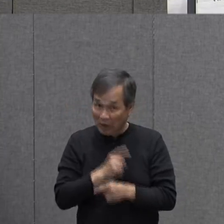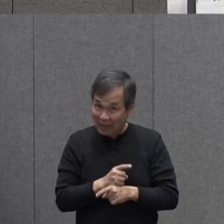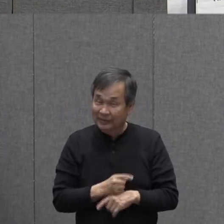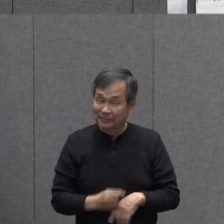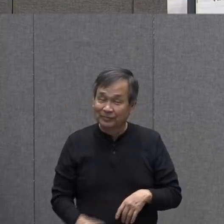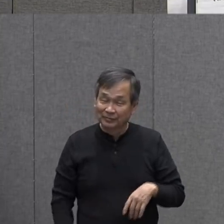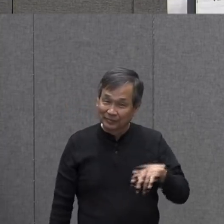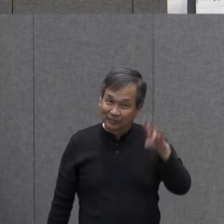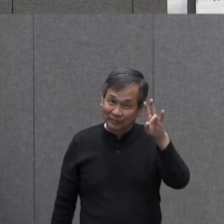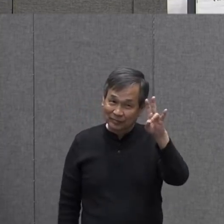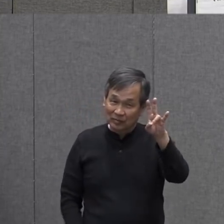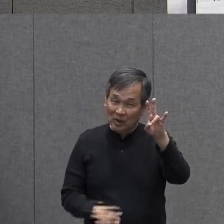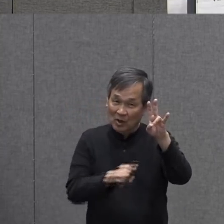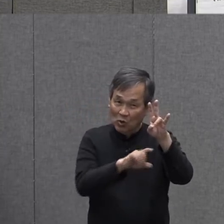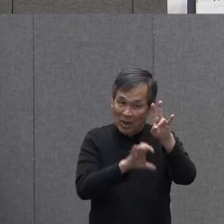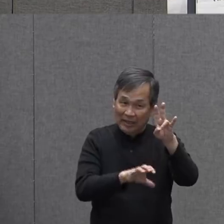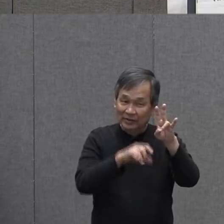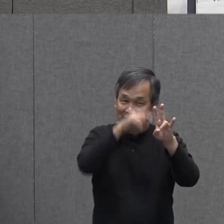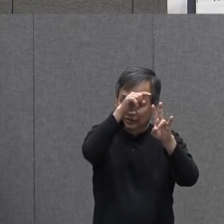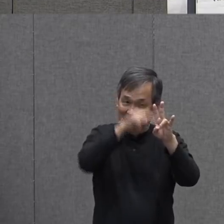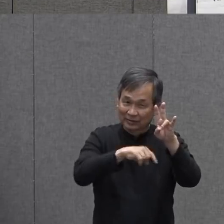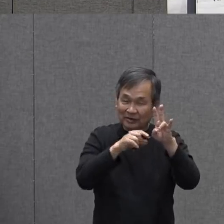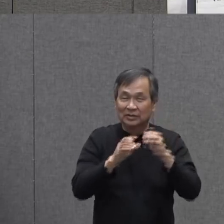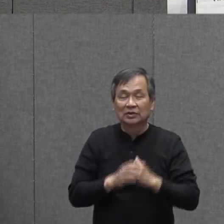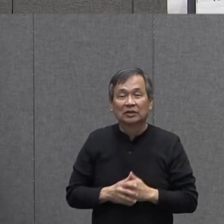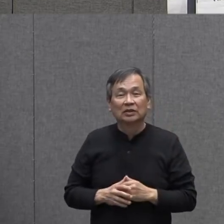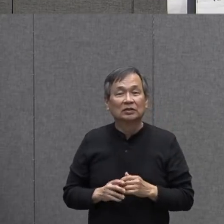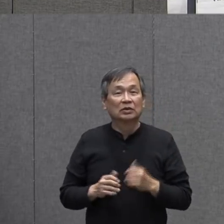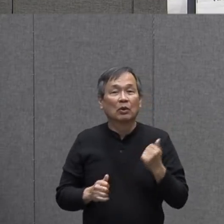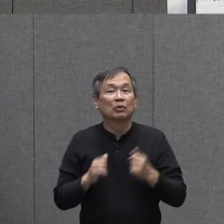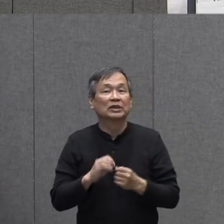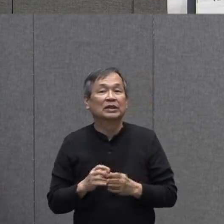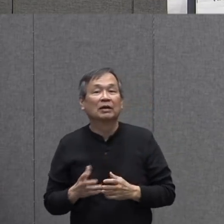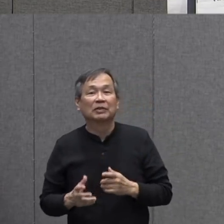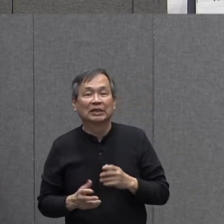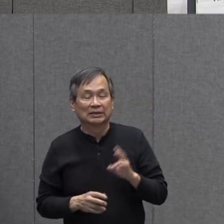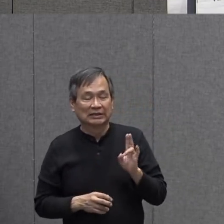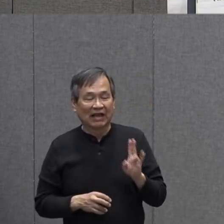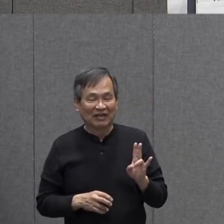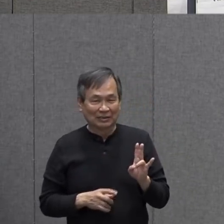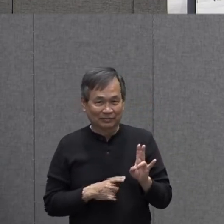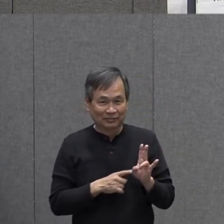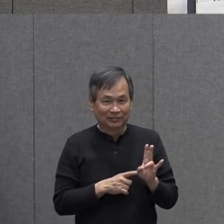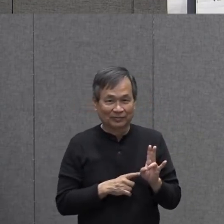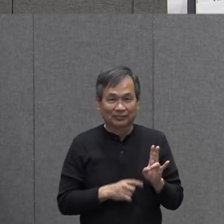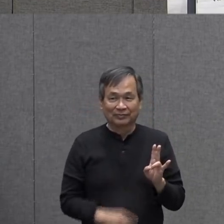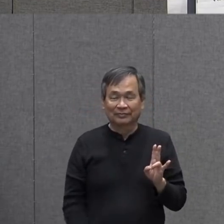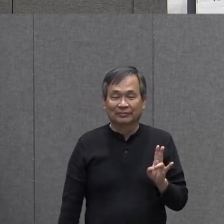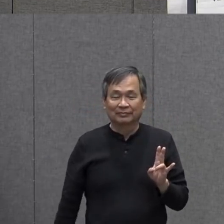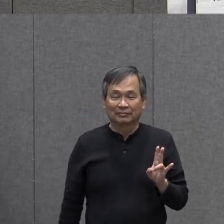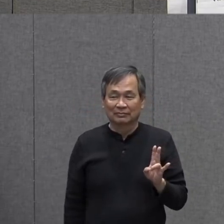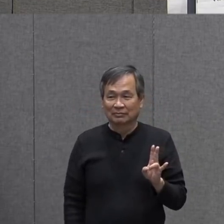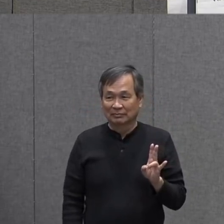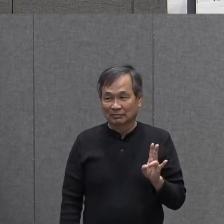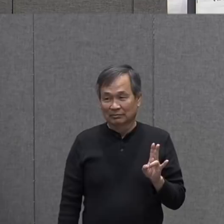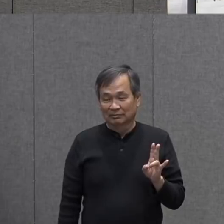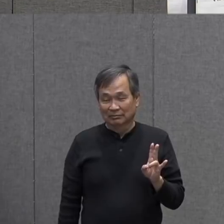It would be in my hundreds, so I'm gonna put, which digit? The seven. So we're gonna put the seven in there.